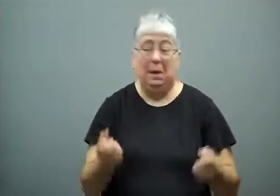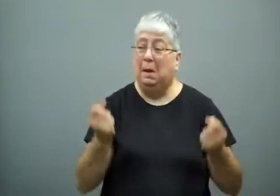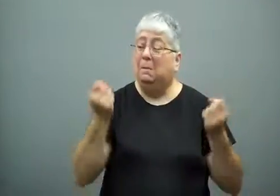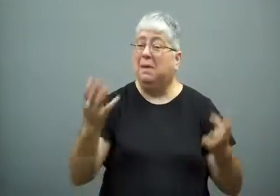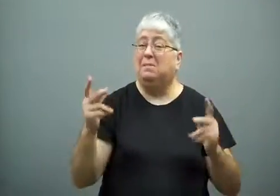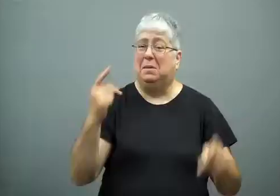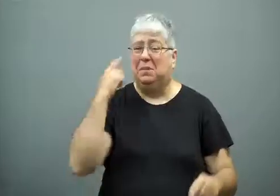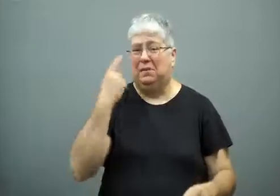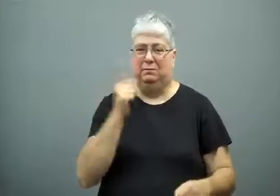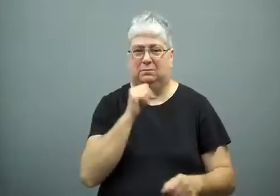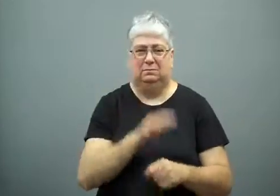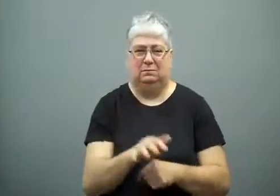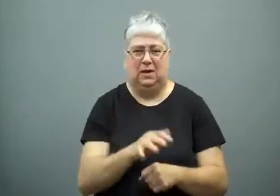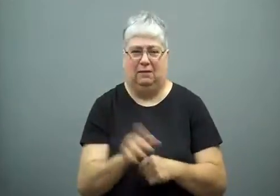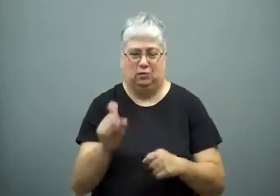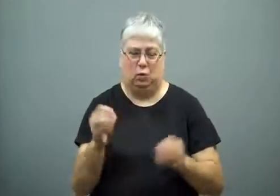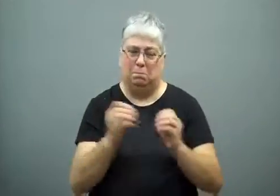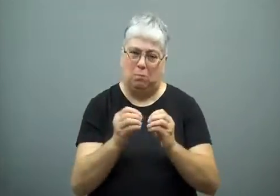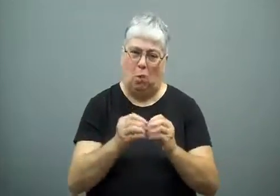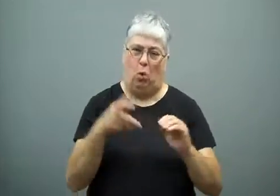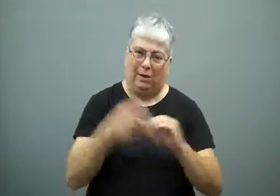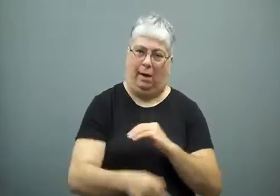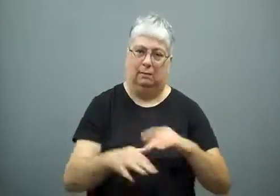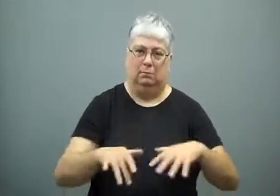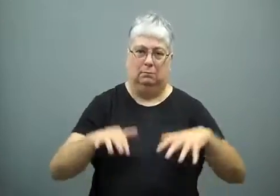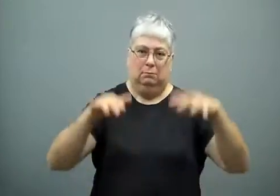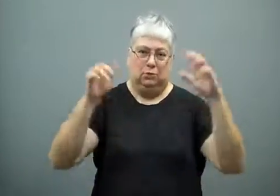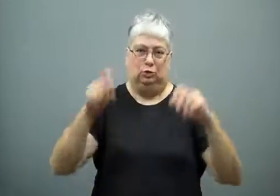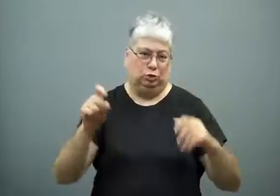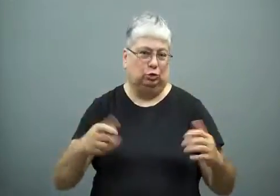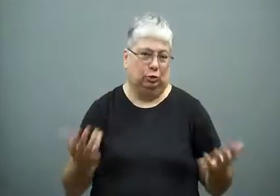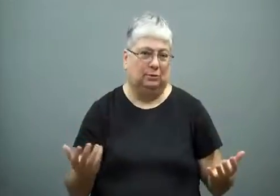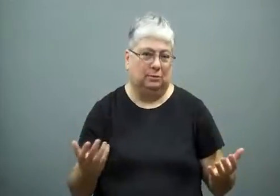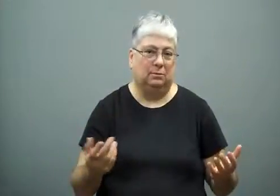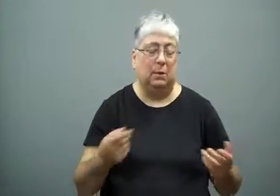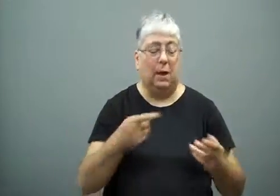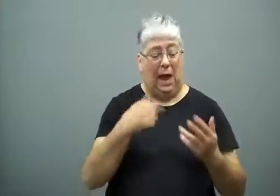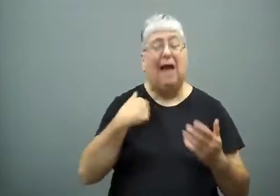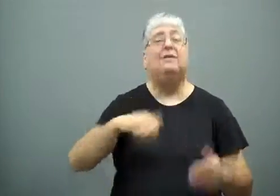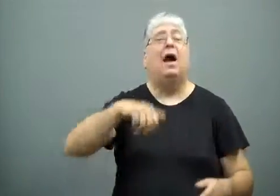Many don't think it will be enough, and emissions should be cut more than that.